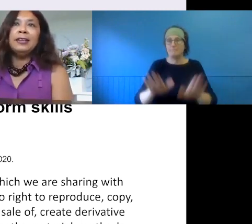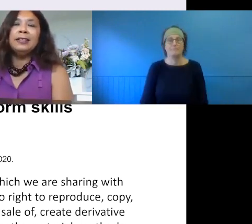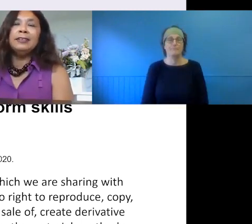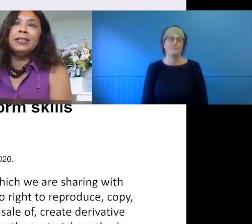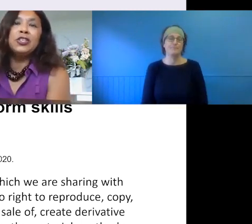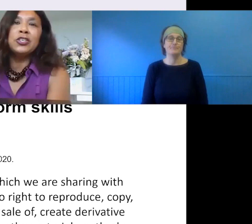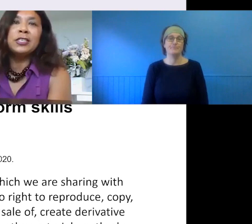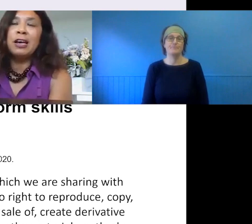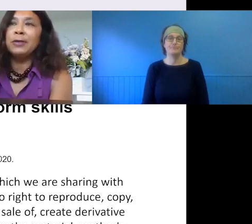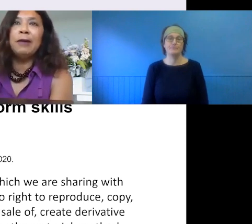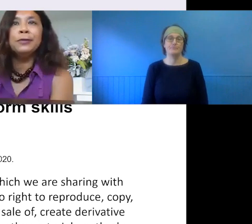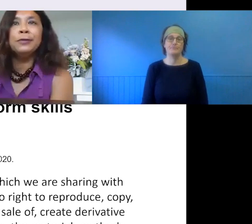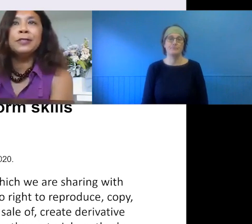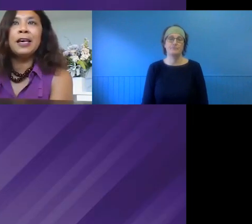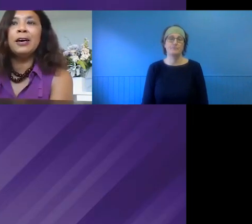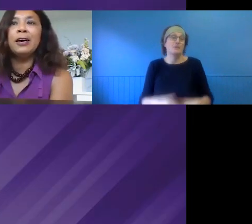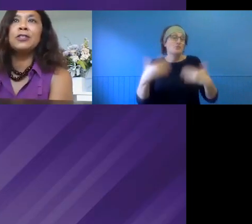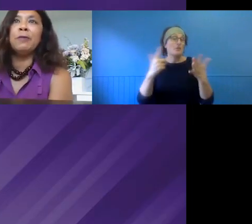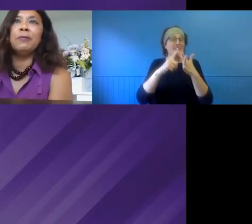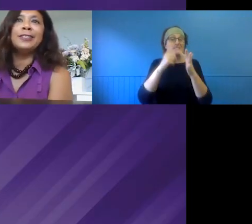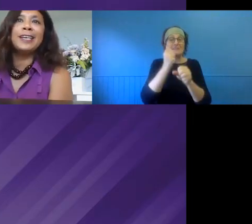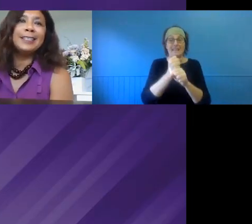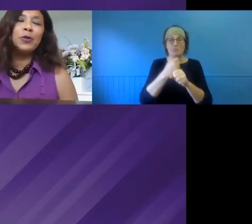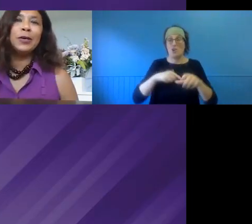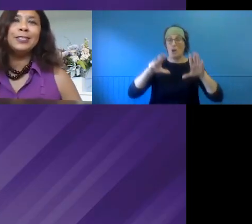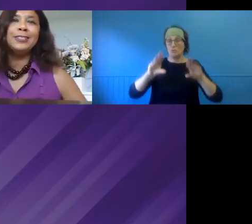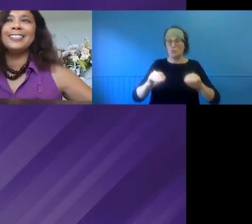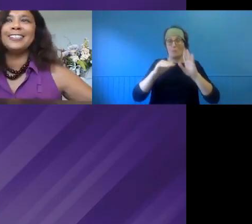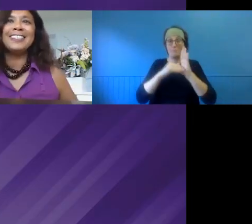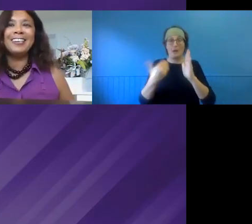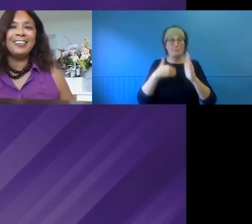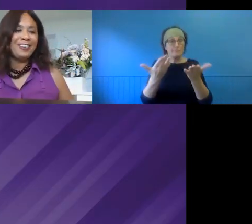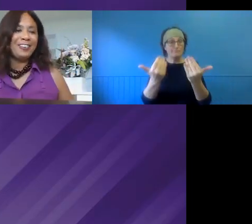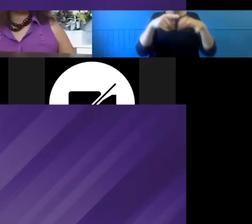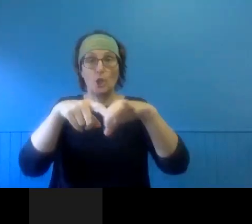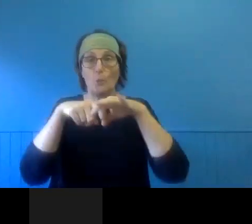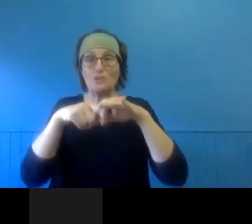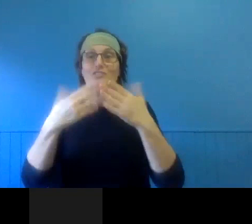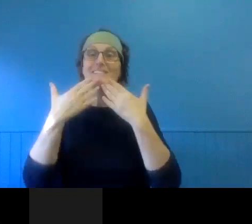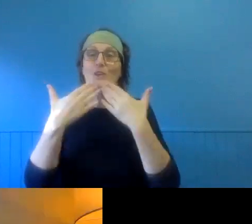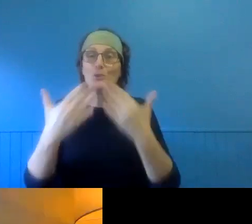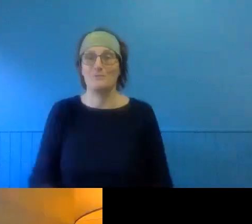some examples. I'll stop there and take some questions. Thank you! >>